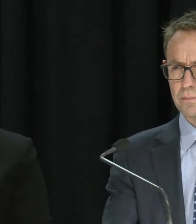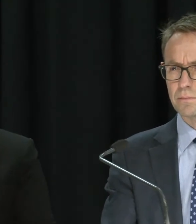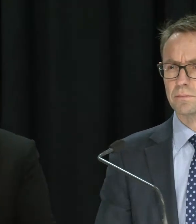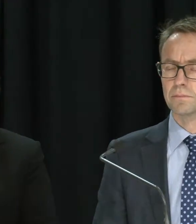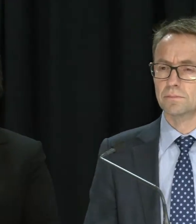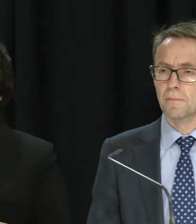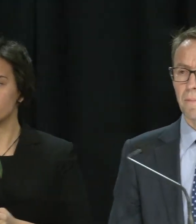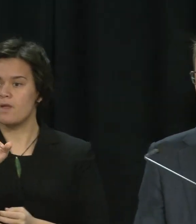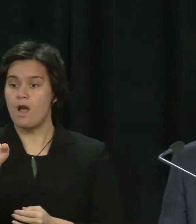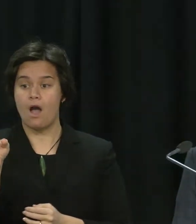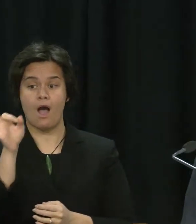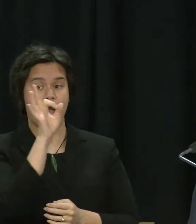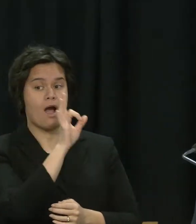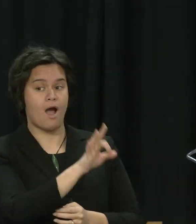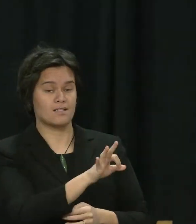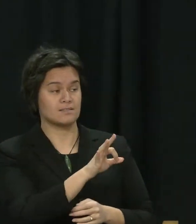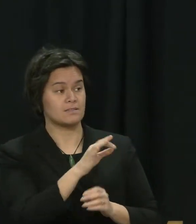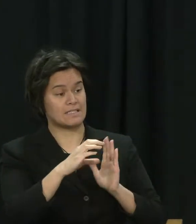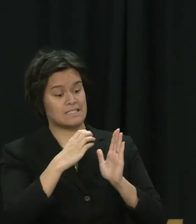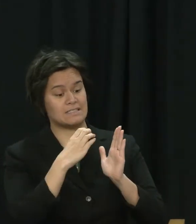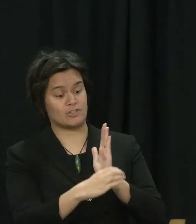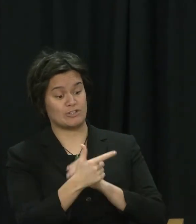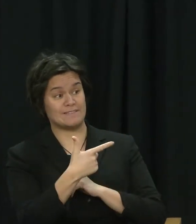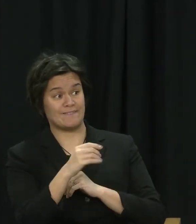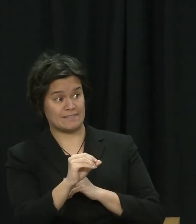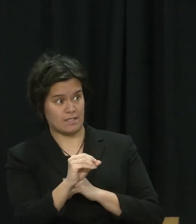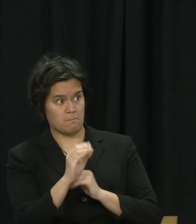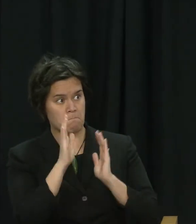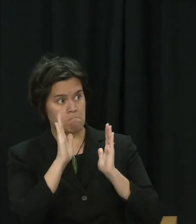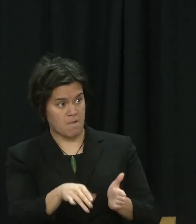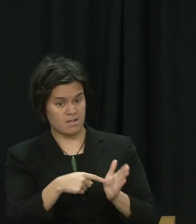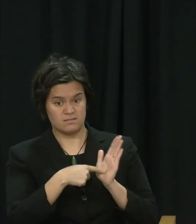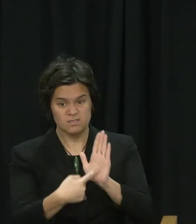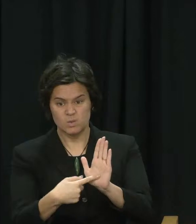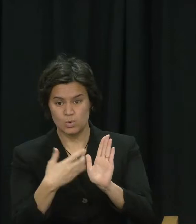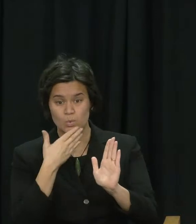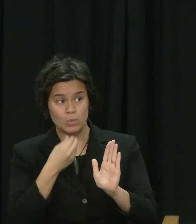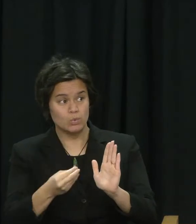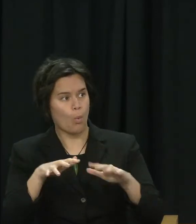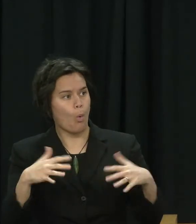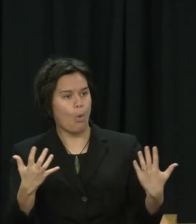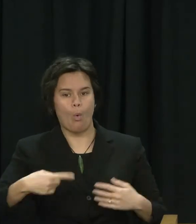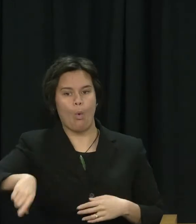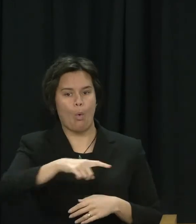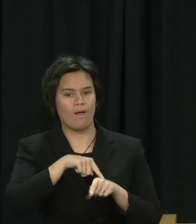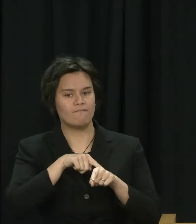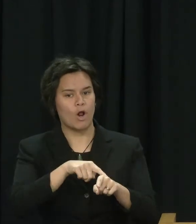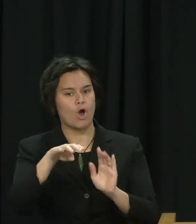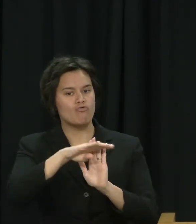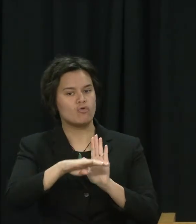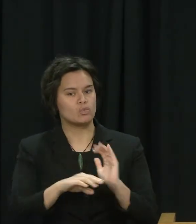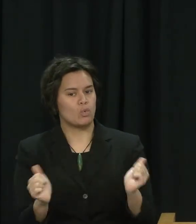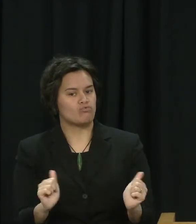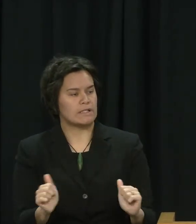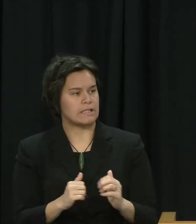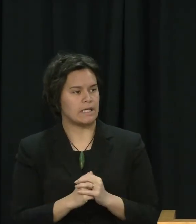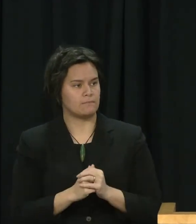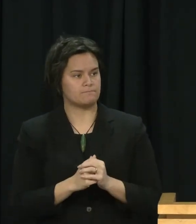tested. Thank you, Minister. Happy to open for questions. Have you enforced any of